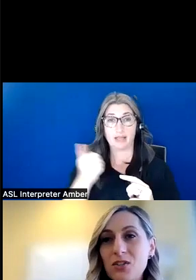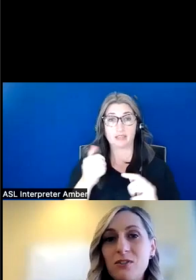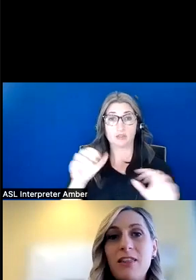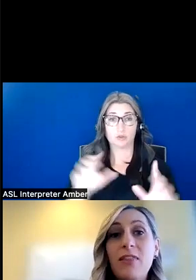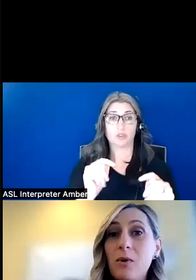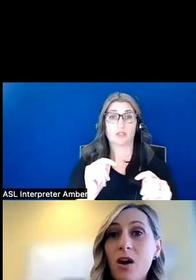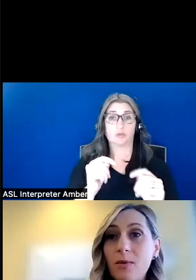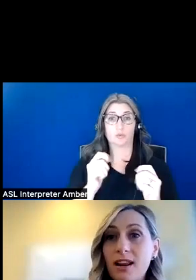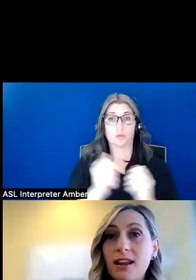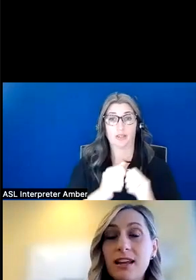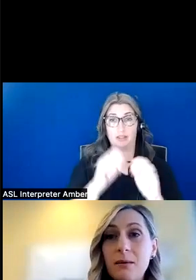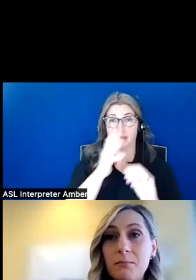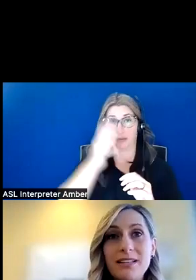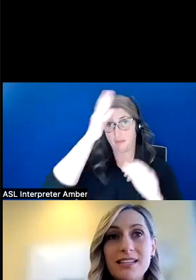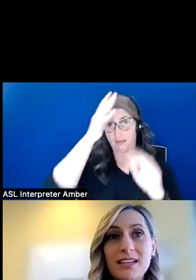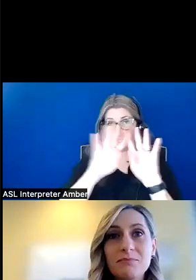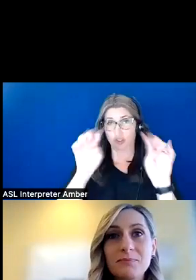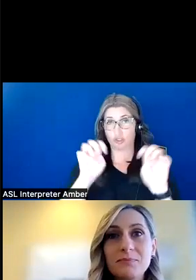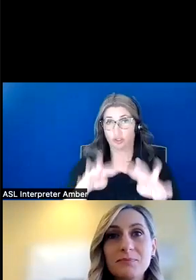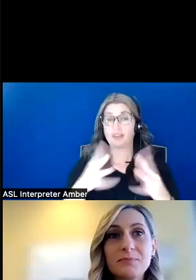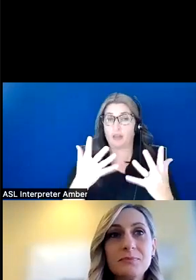survey that they were already implementing.